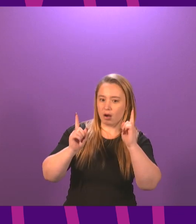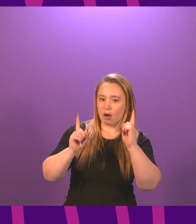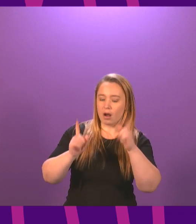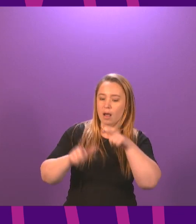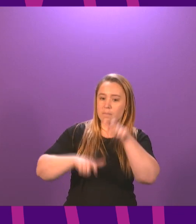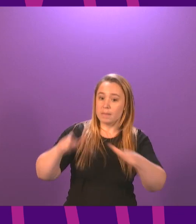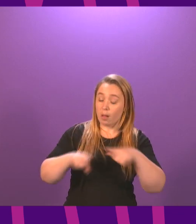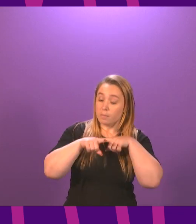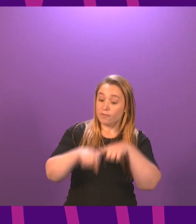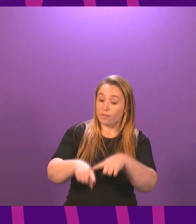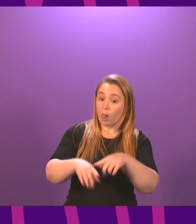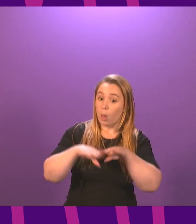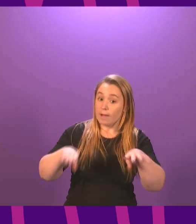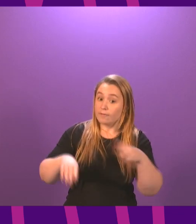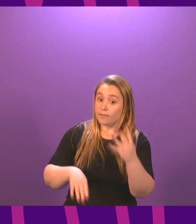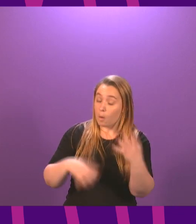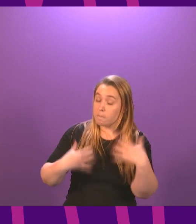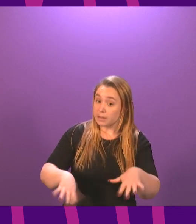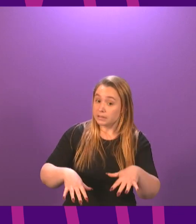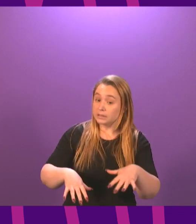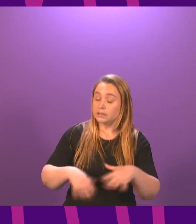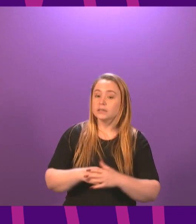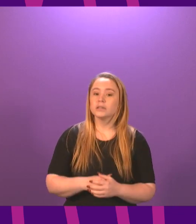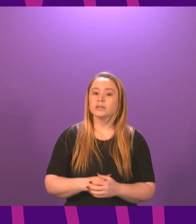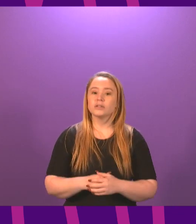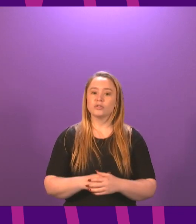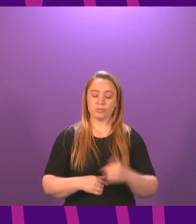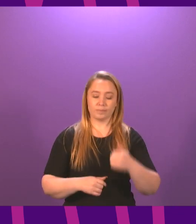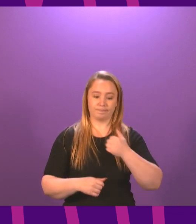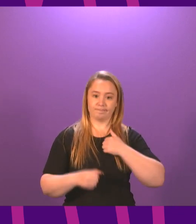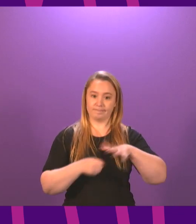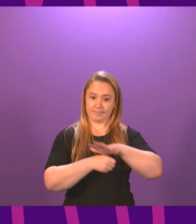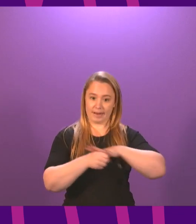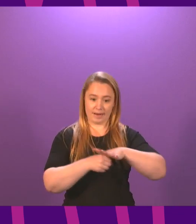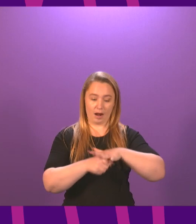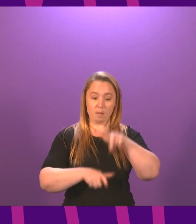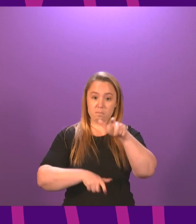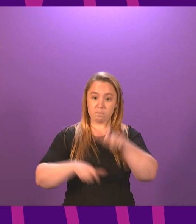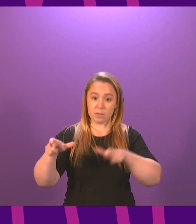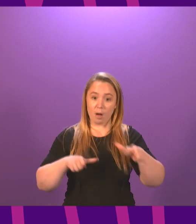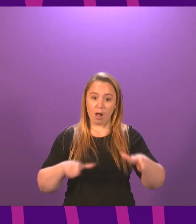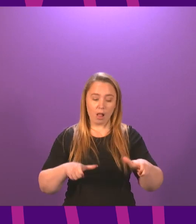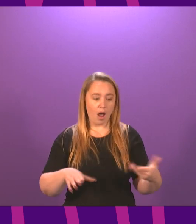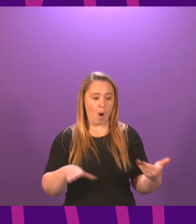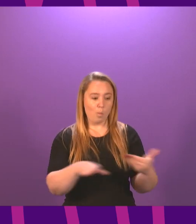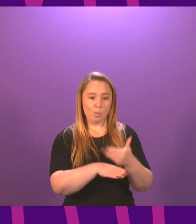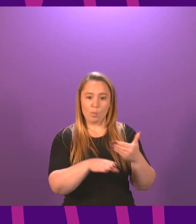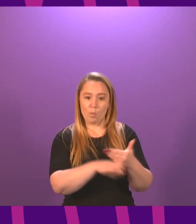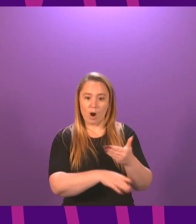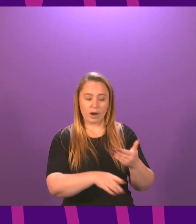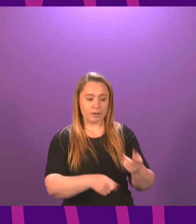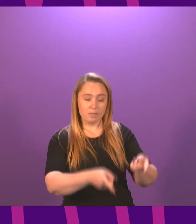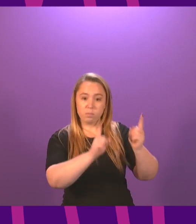heard about constituents who are working for an employer whose core business of food supply